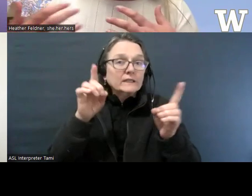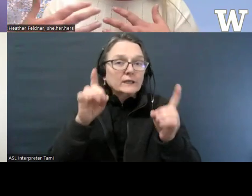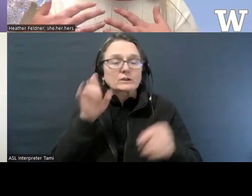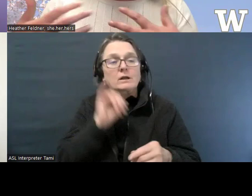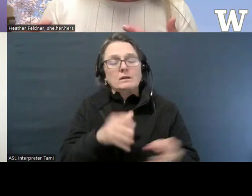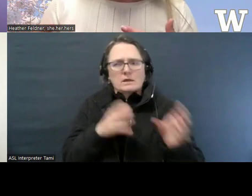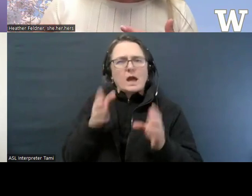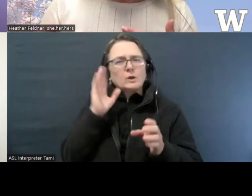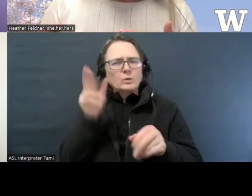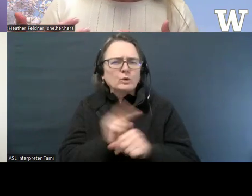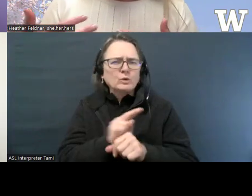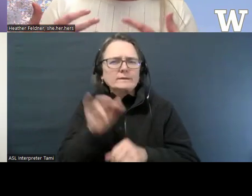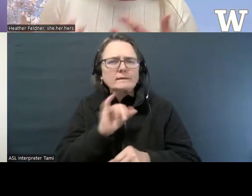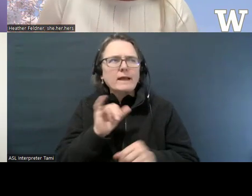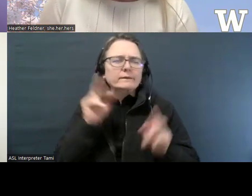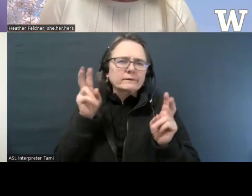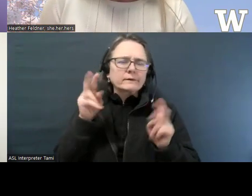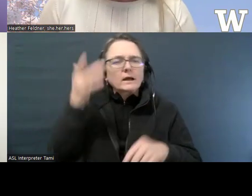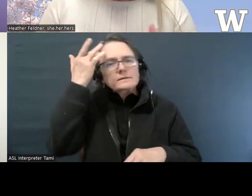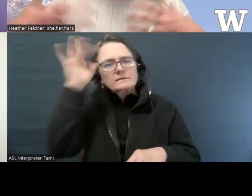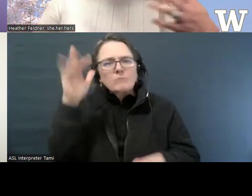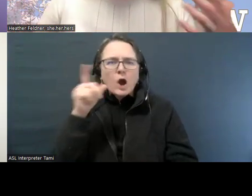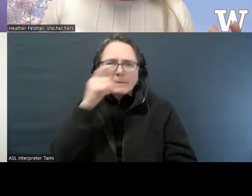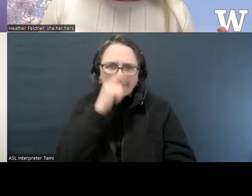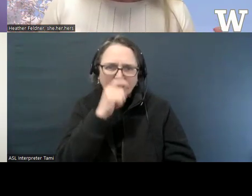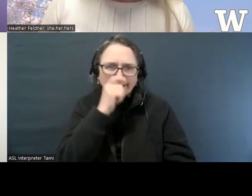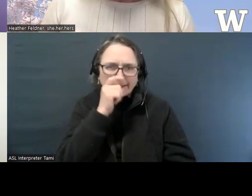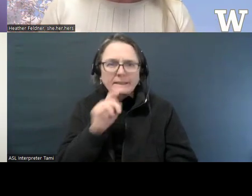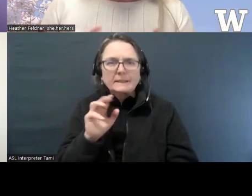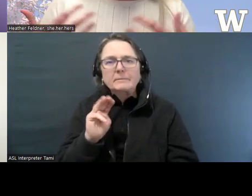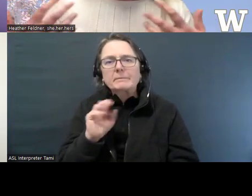that breathe and bleed and have medical crises